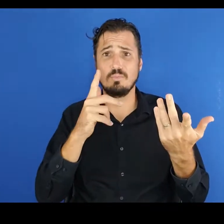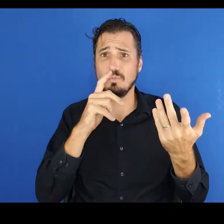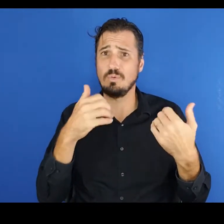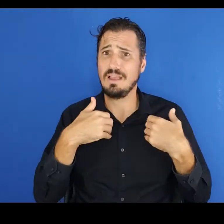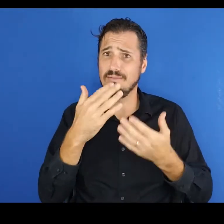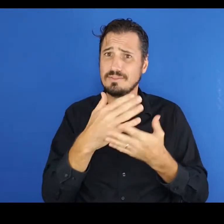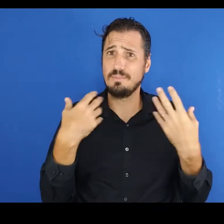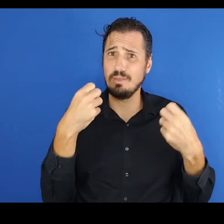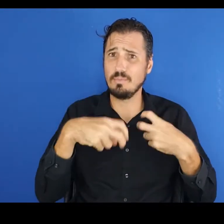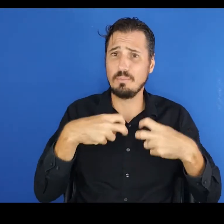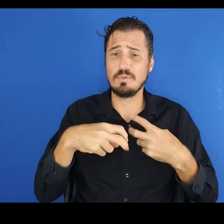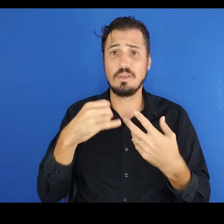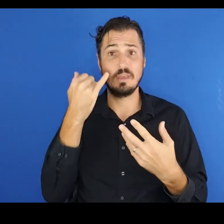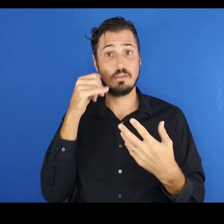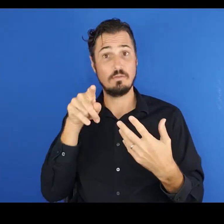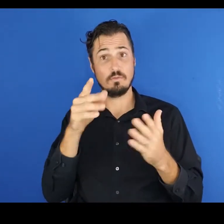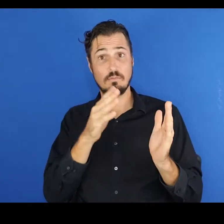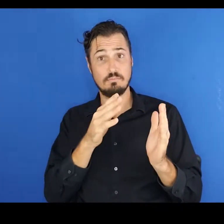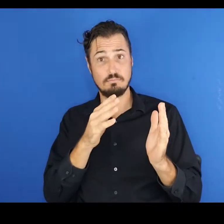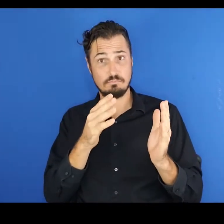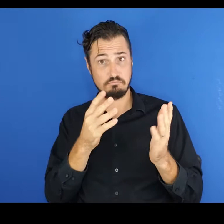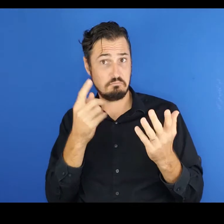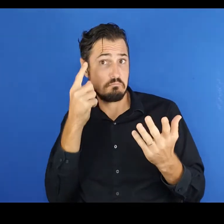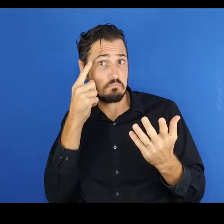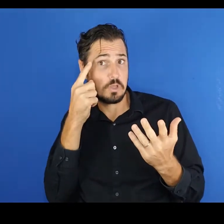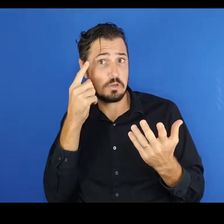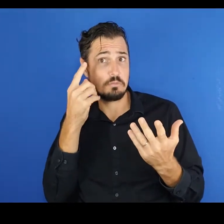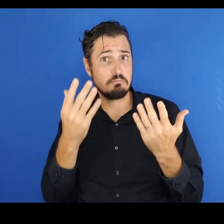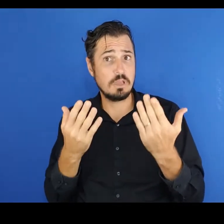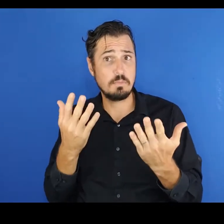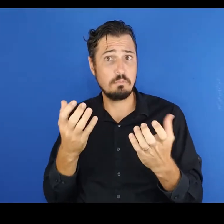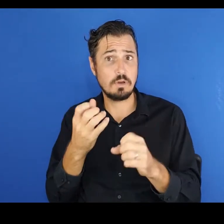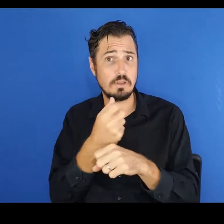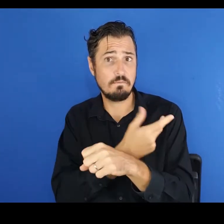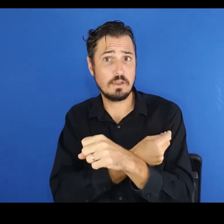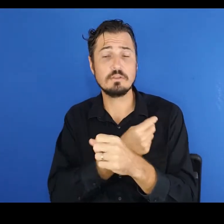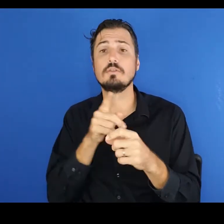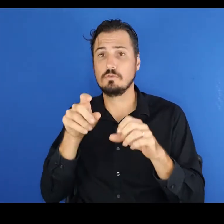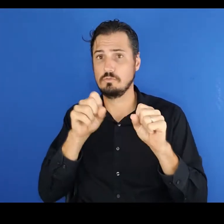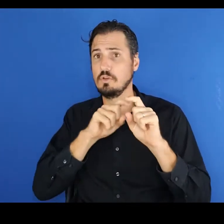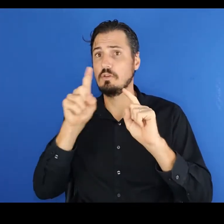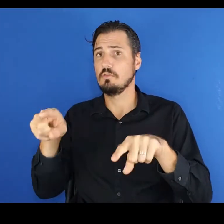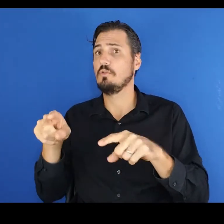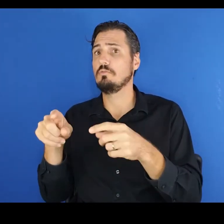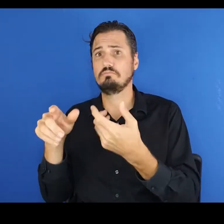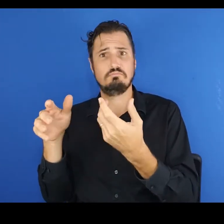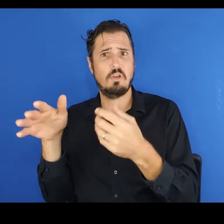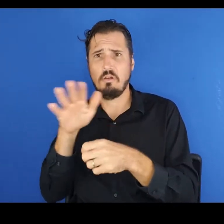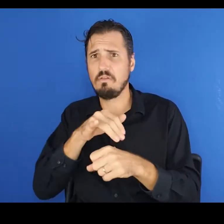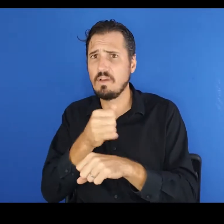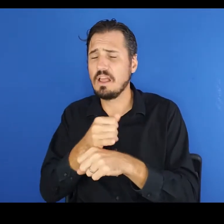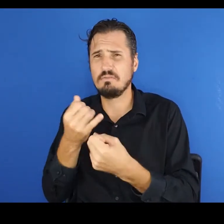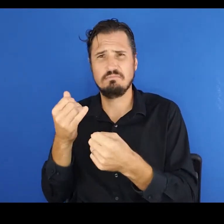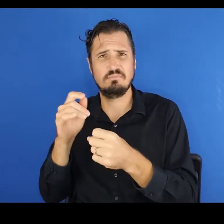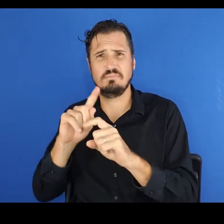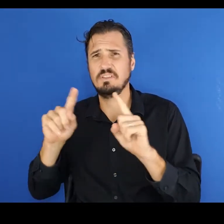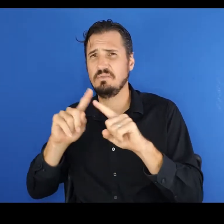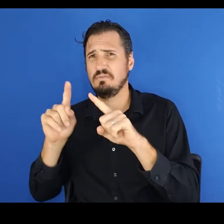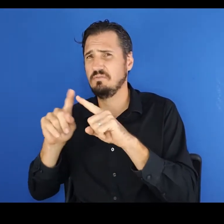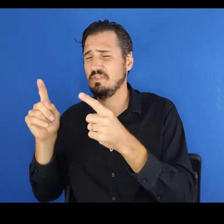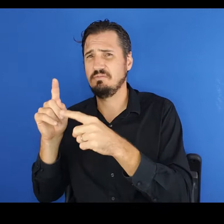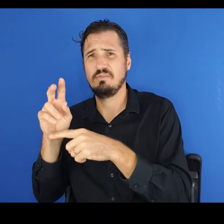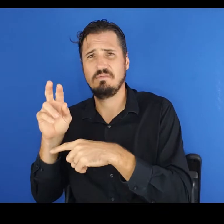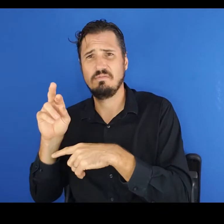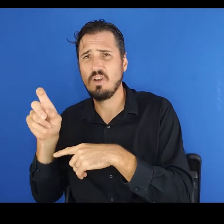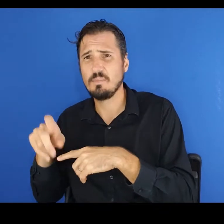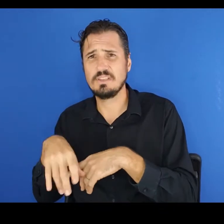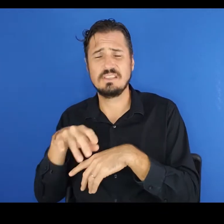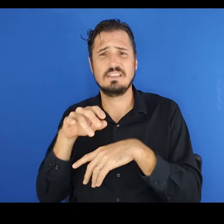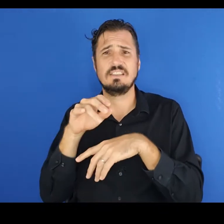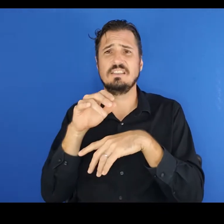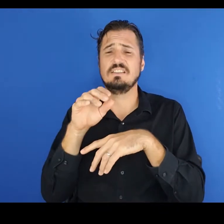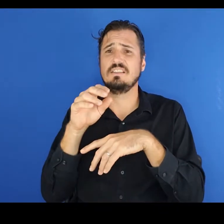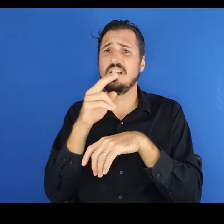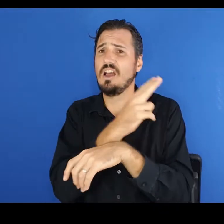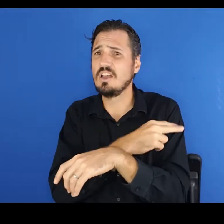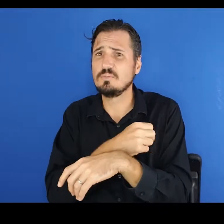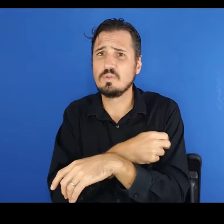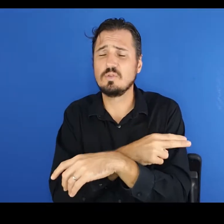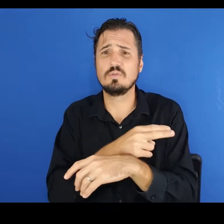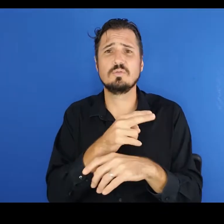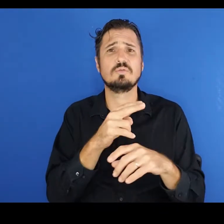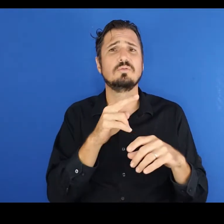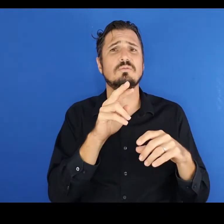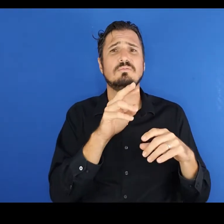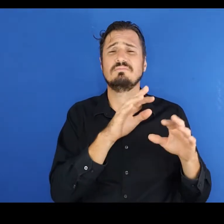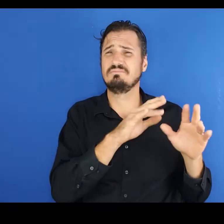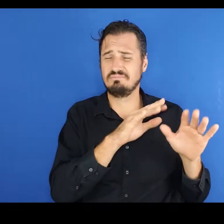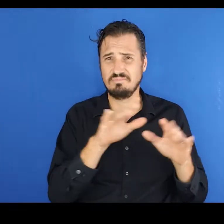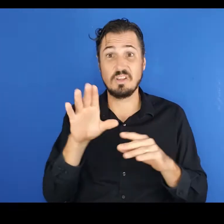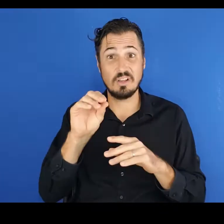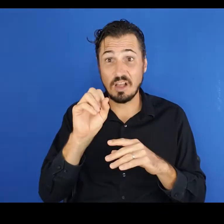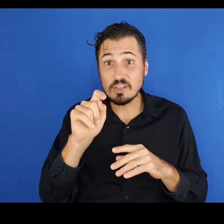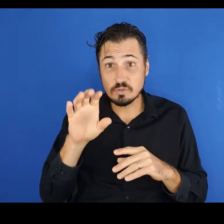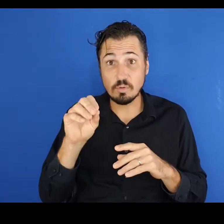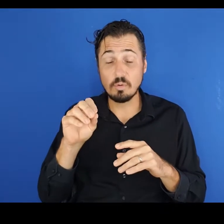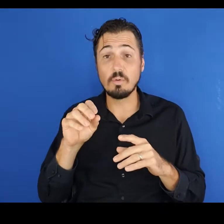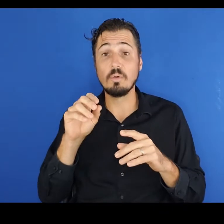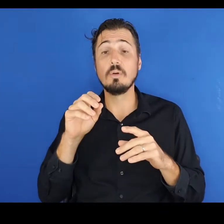If you are thinking about getting a vaccine, know that vaccines are now available islandwide at our local hospitals, pharmacies, and Costco—including on weekends and evenings. For more